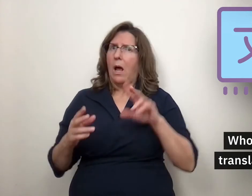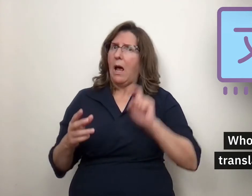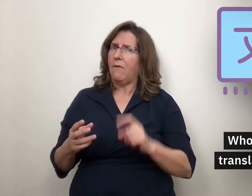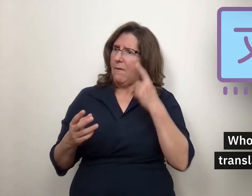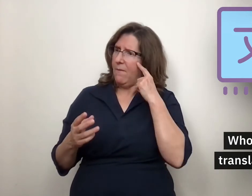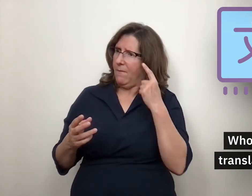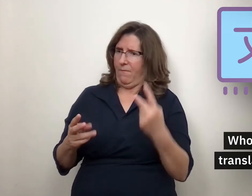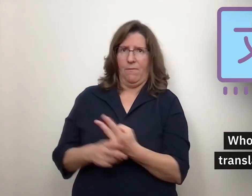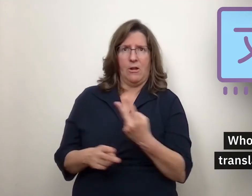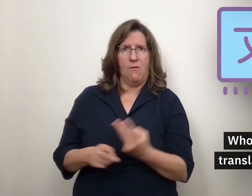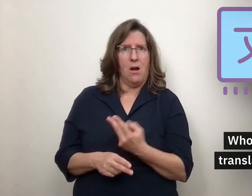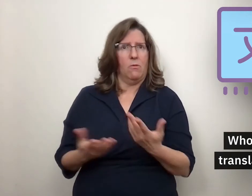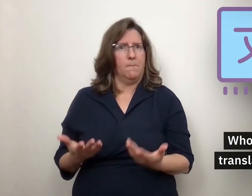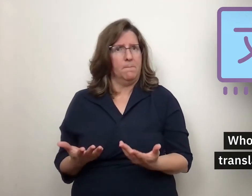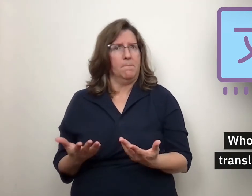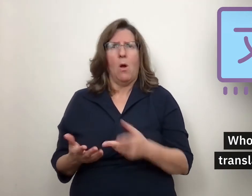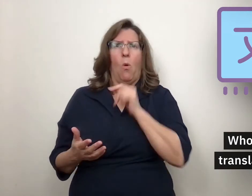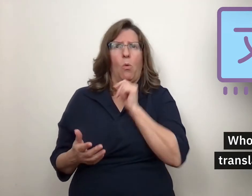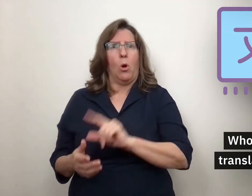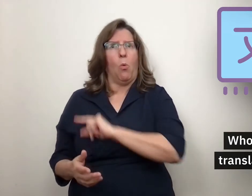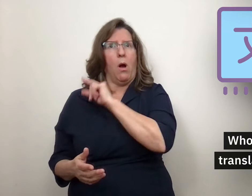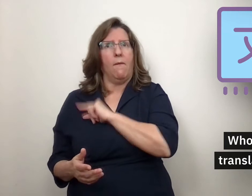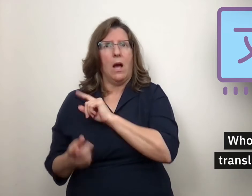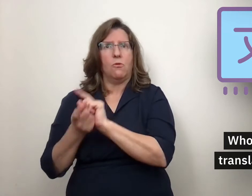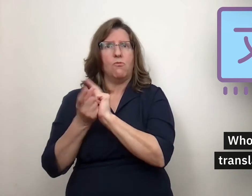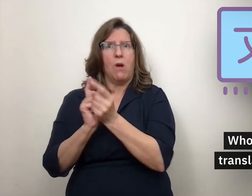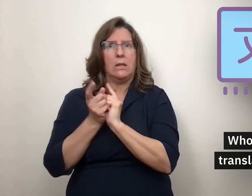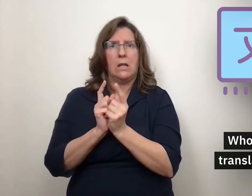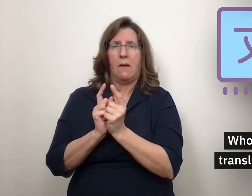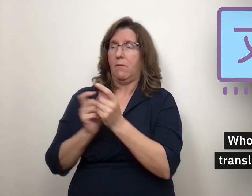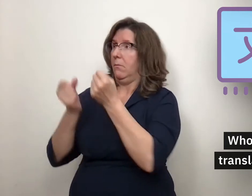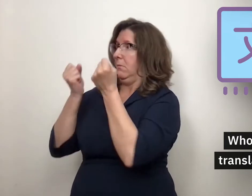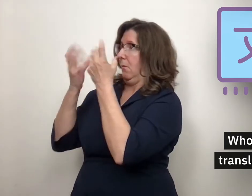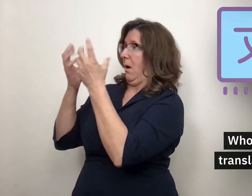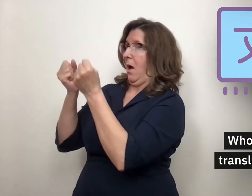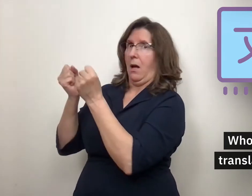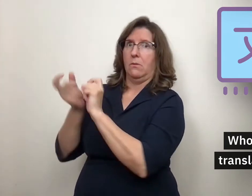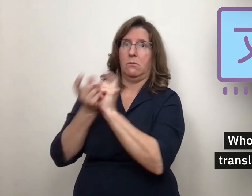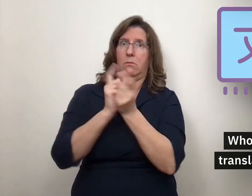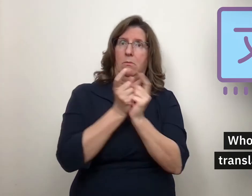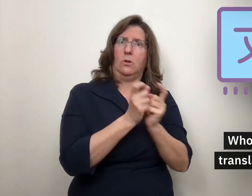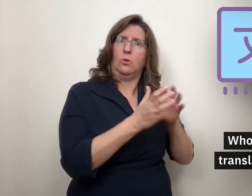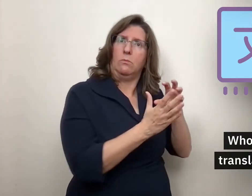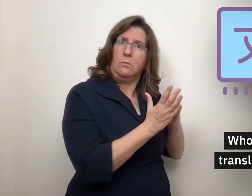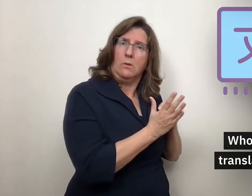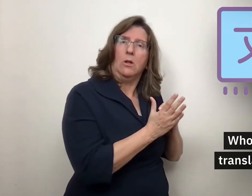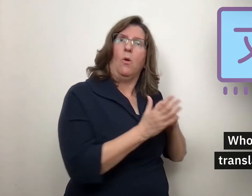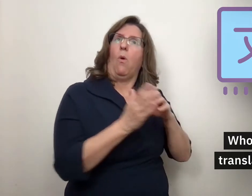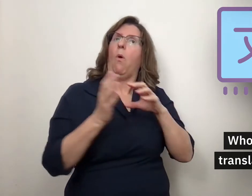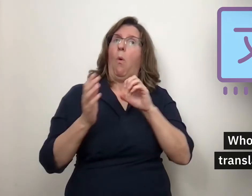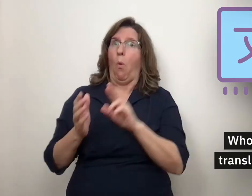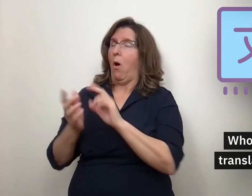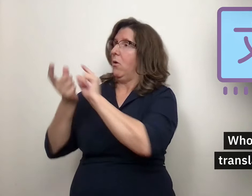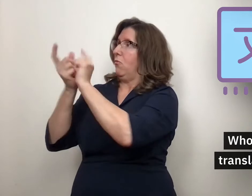Resources need to be translated, but how do we determine who is qualified to do the translations?